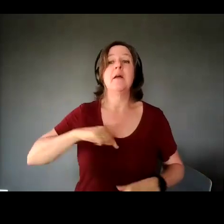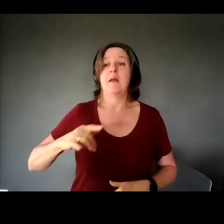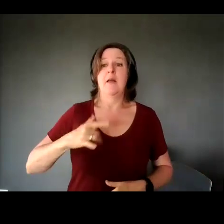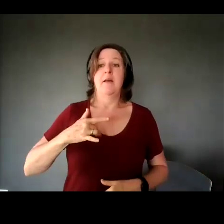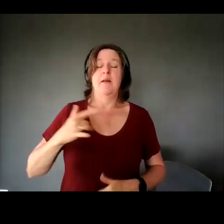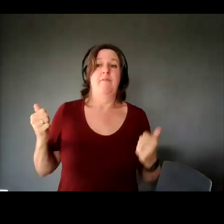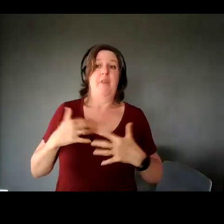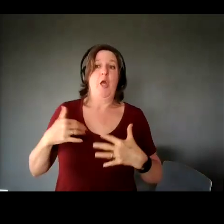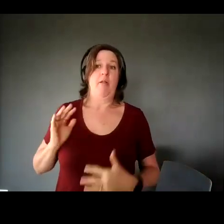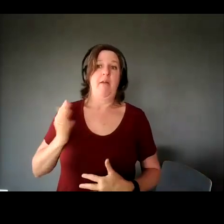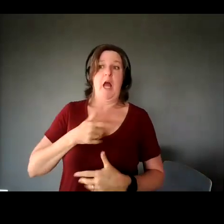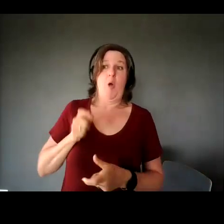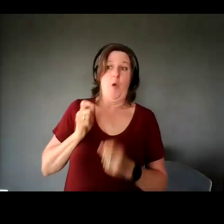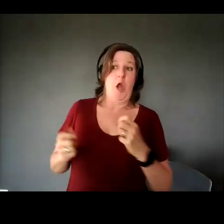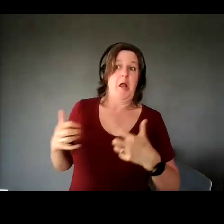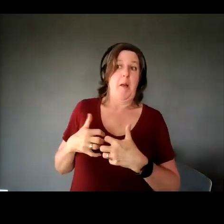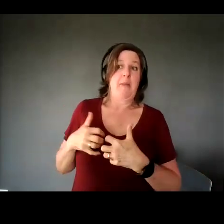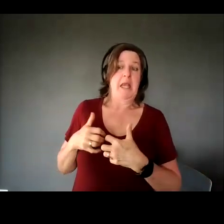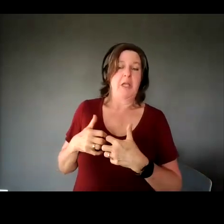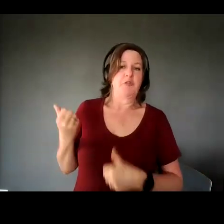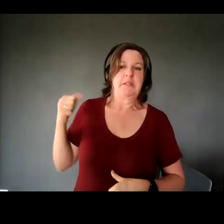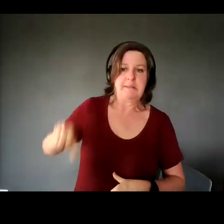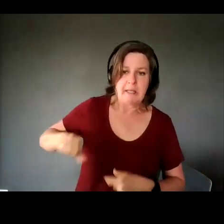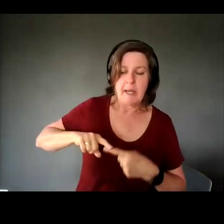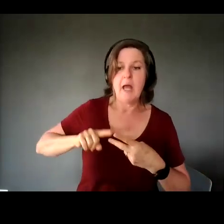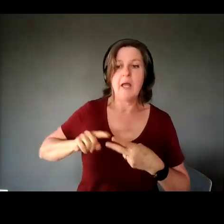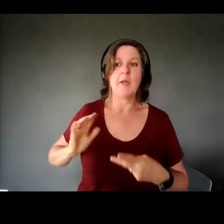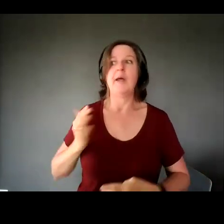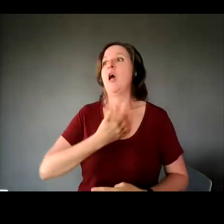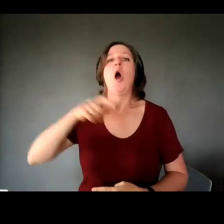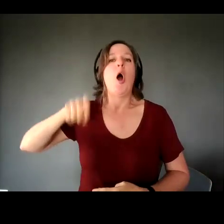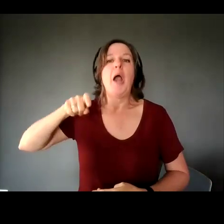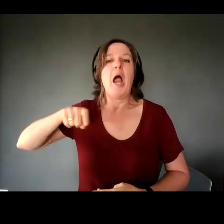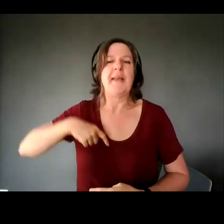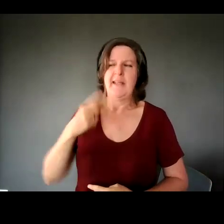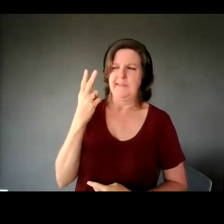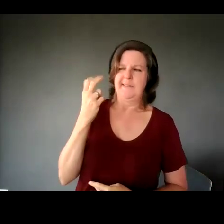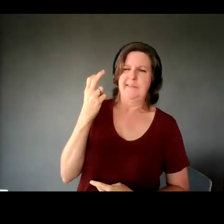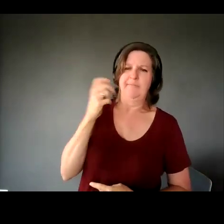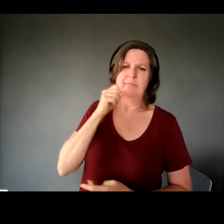that our needs won't be believed and of course that fear of discrimination judgment.